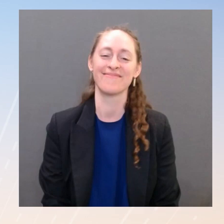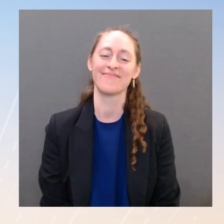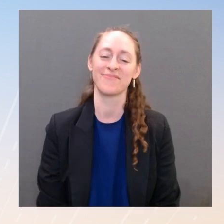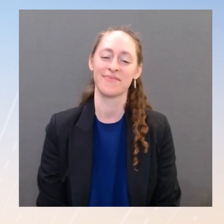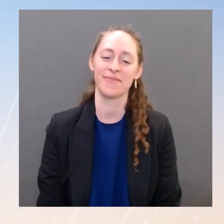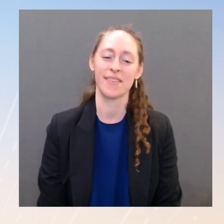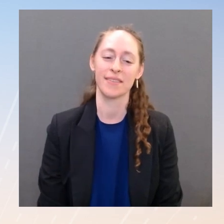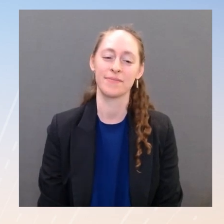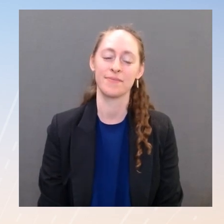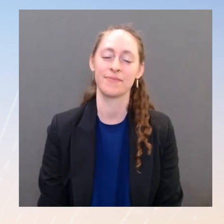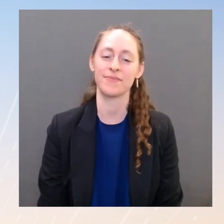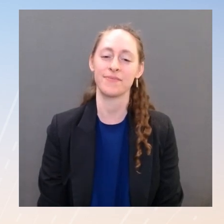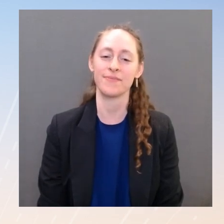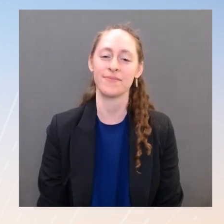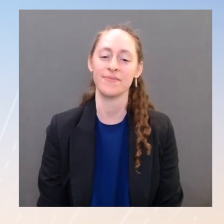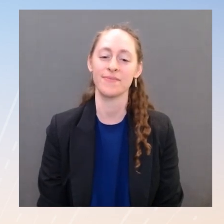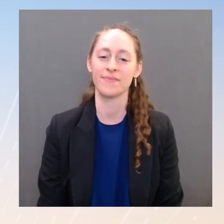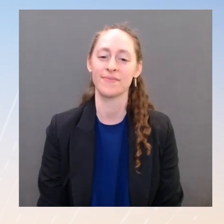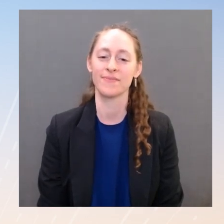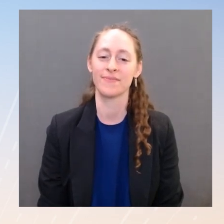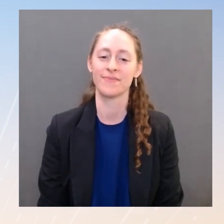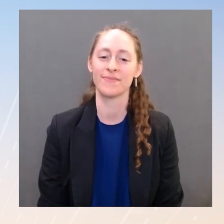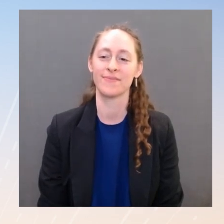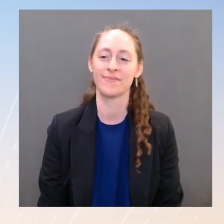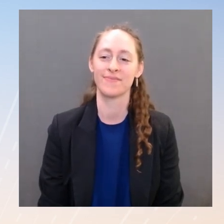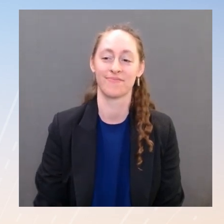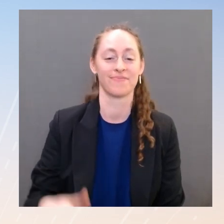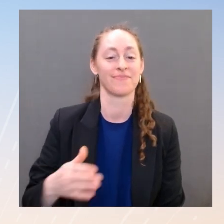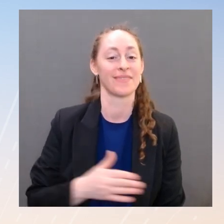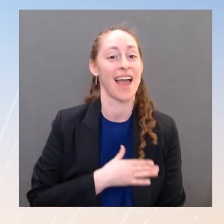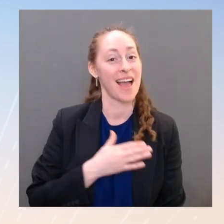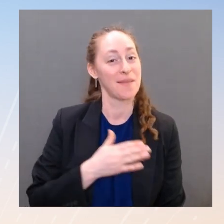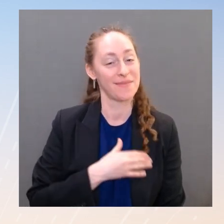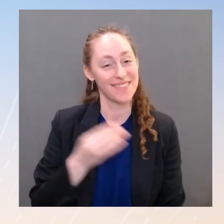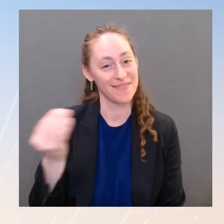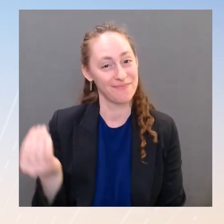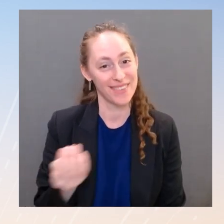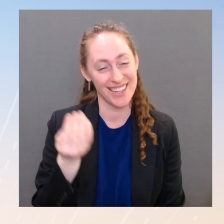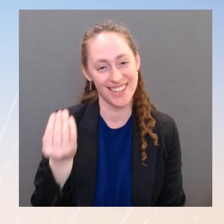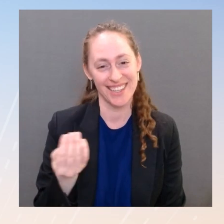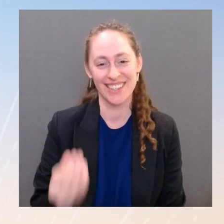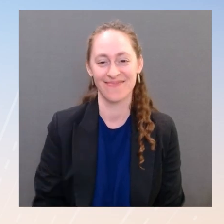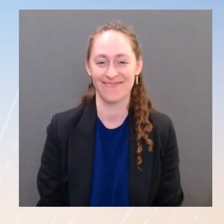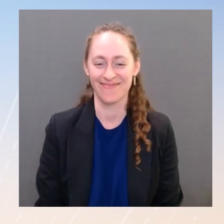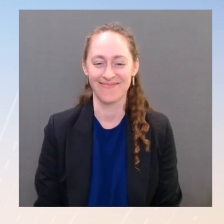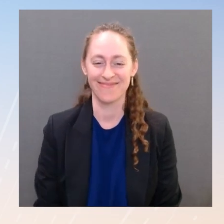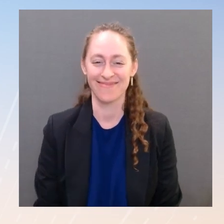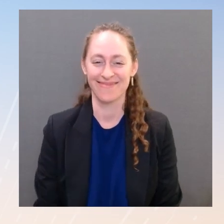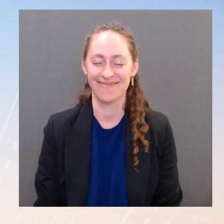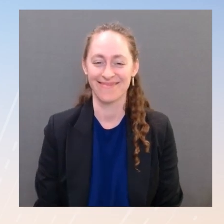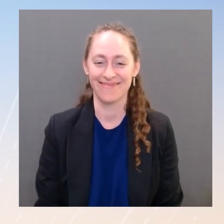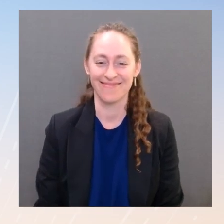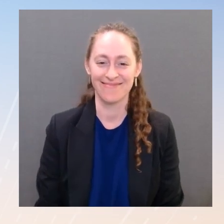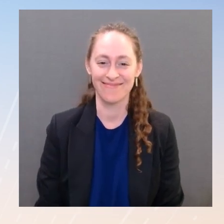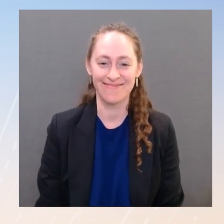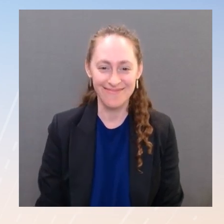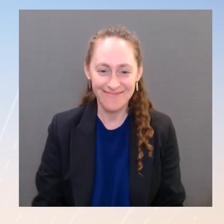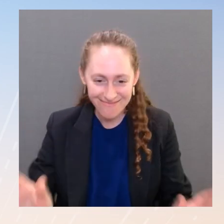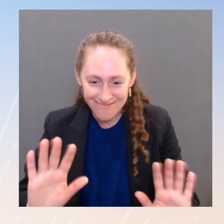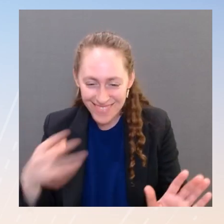Ms. Psaki: Hi, everyone. Okay. Happy Monday. Just catching up on the weekend in the second row -- see what's happening. Okay, one item for all of you at the top.